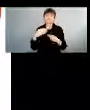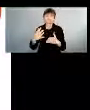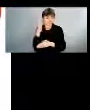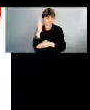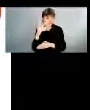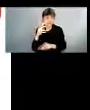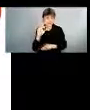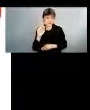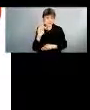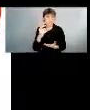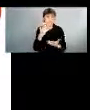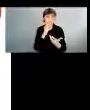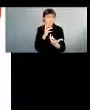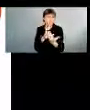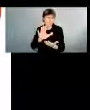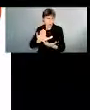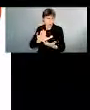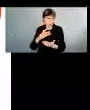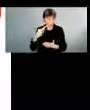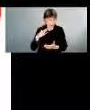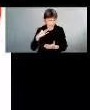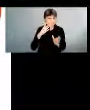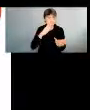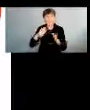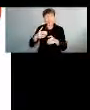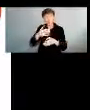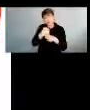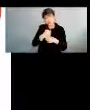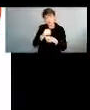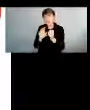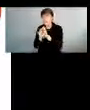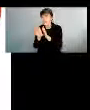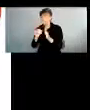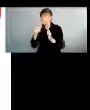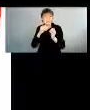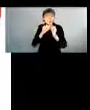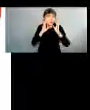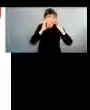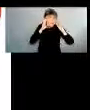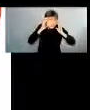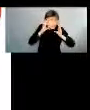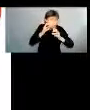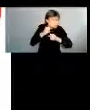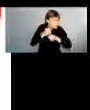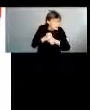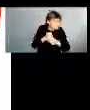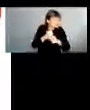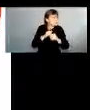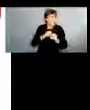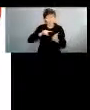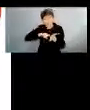Projects in this stream may still have aspects of creation or research, development, or experimentation,